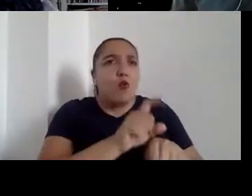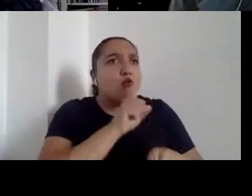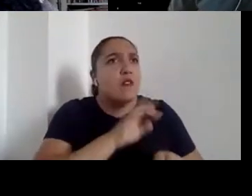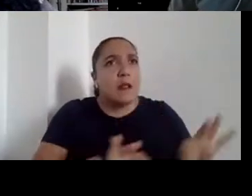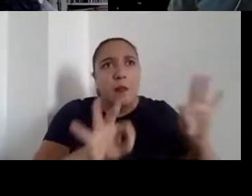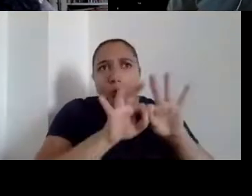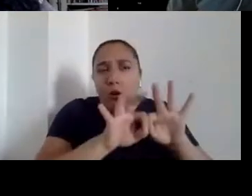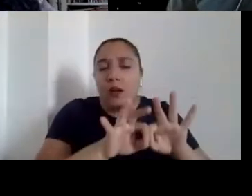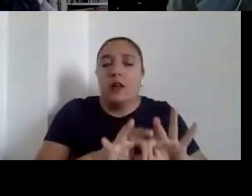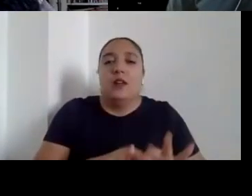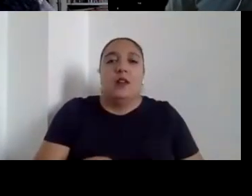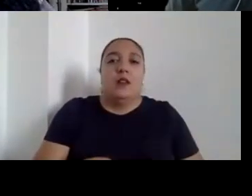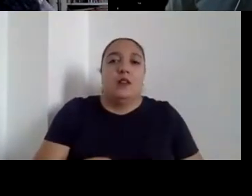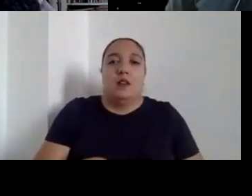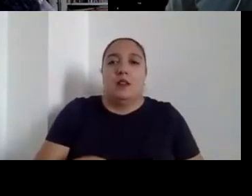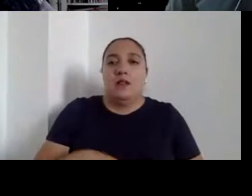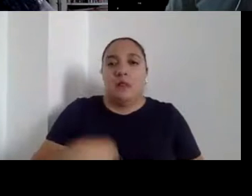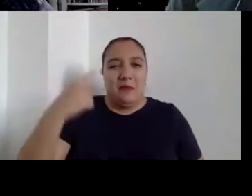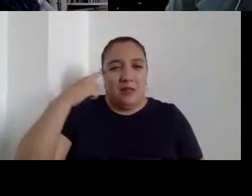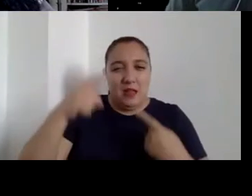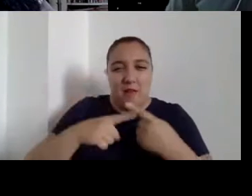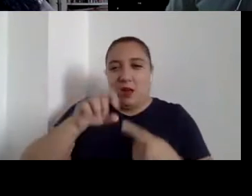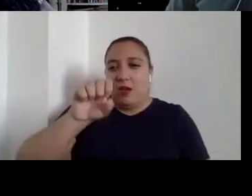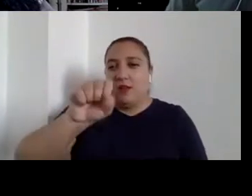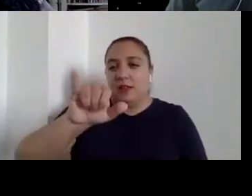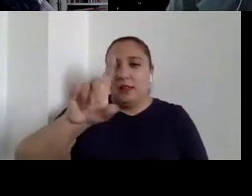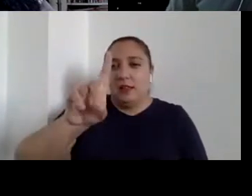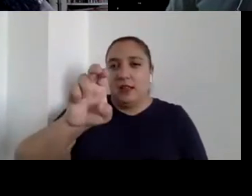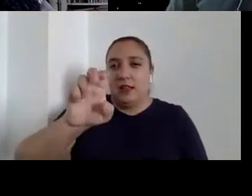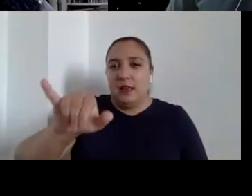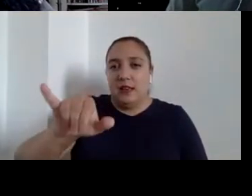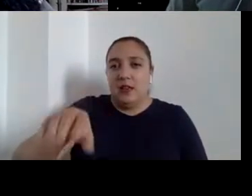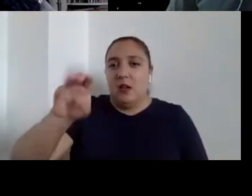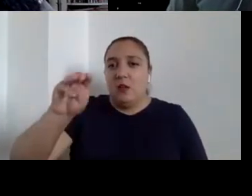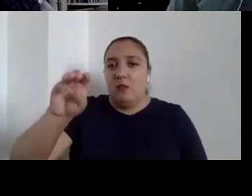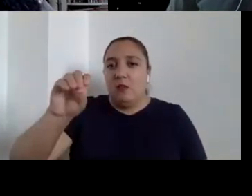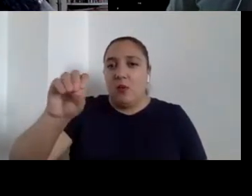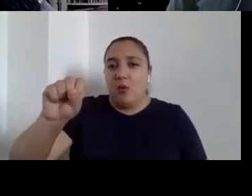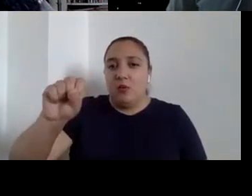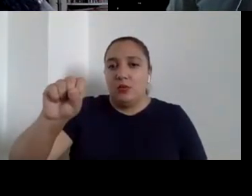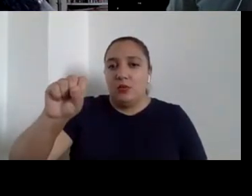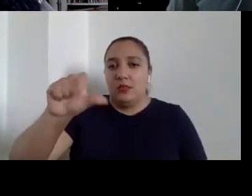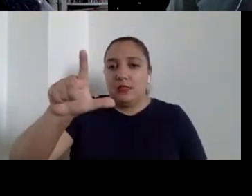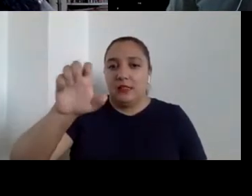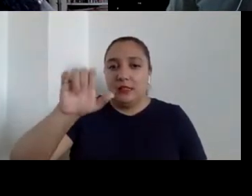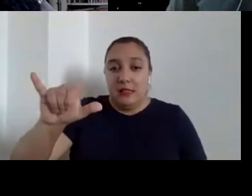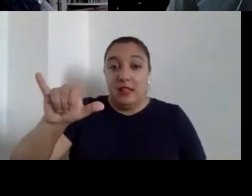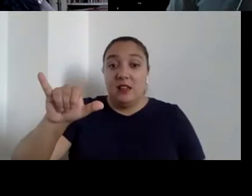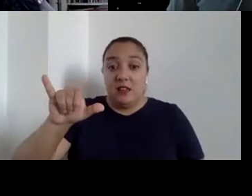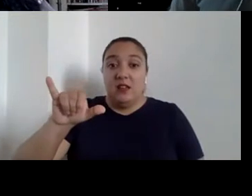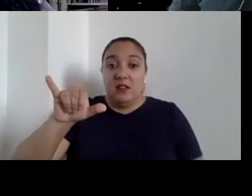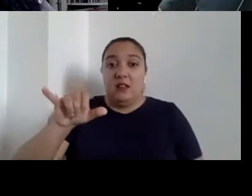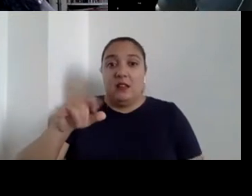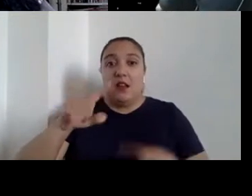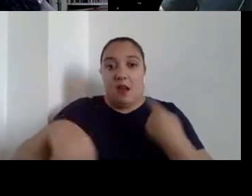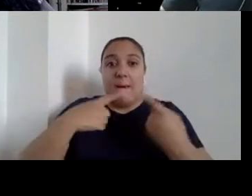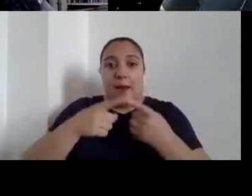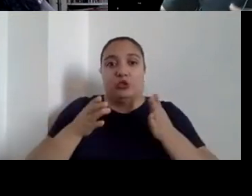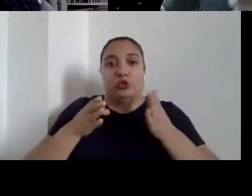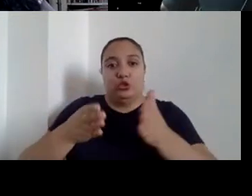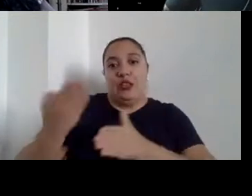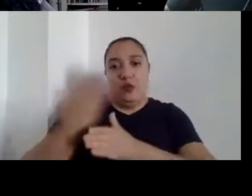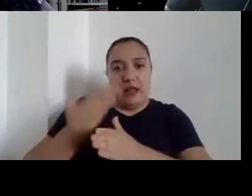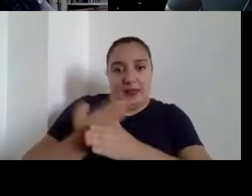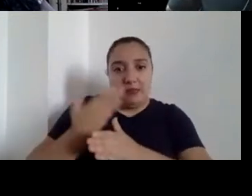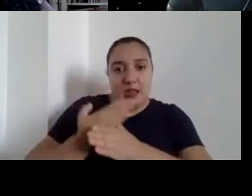bring Sidney Mosley back in, addressing street harassment and then finding a way to say,